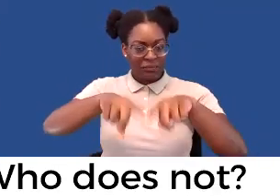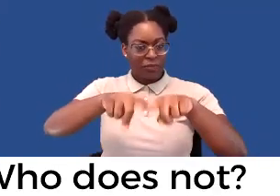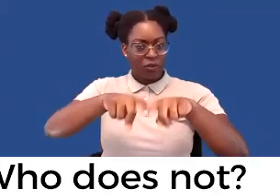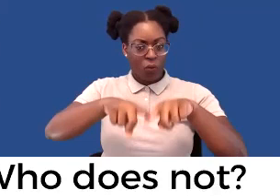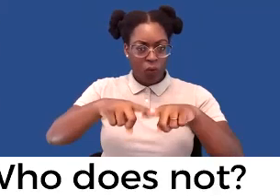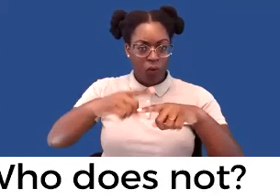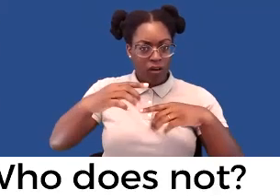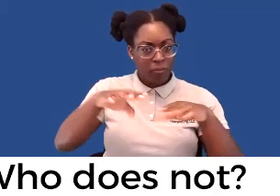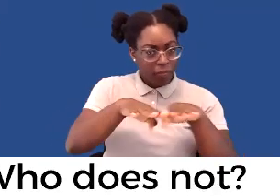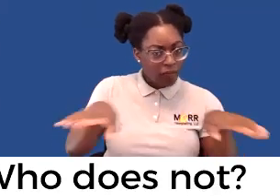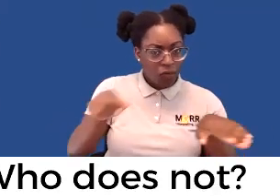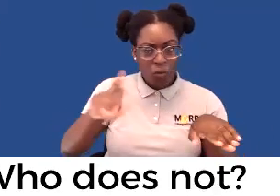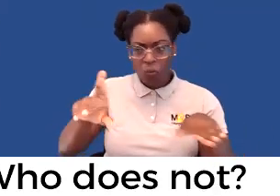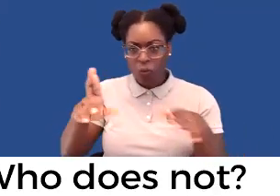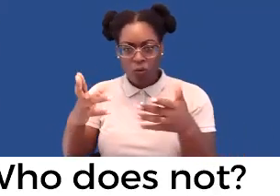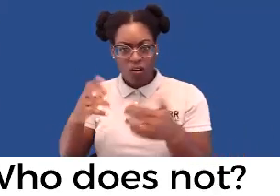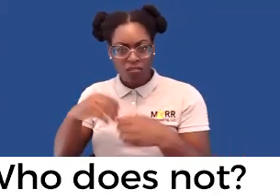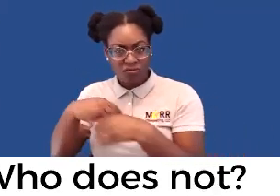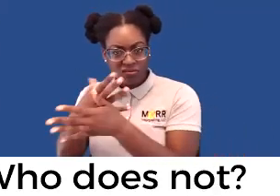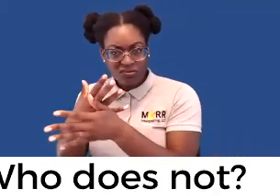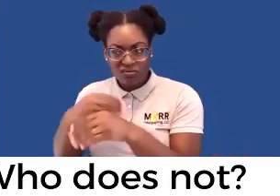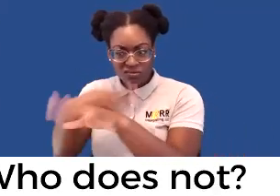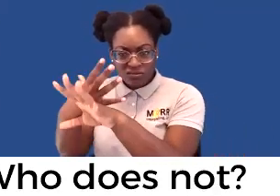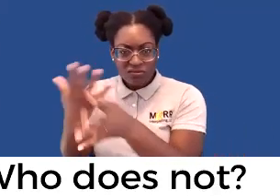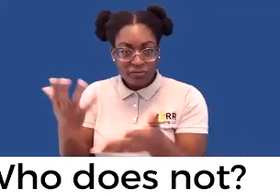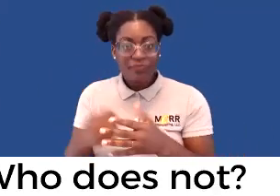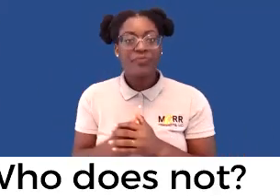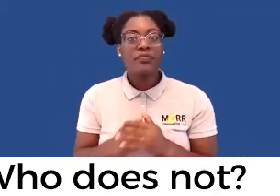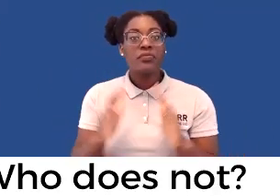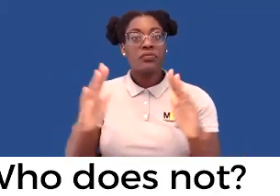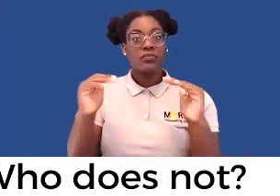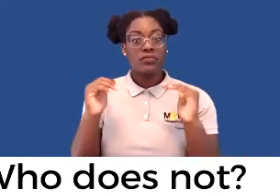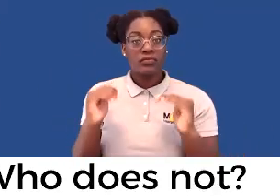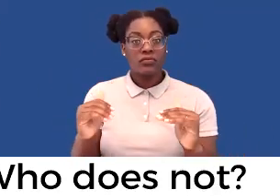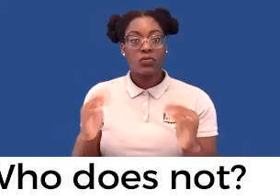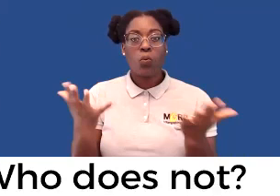How does your assessment-- programmatic assessment maybe inform your programming?